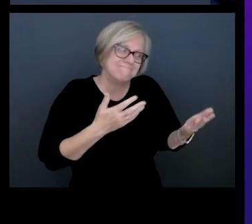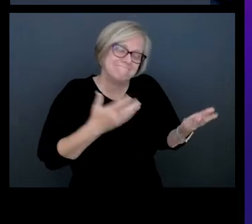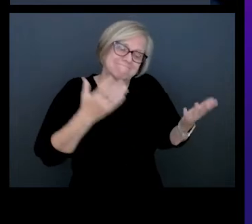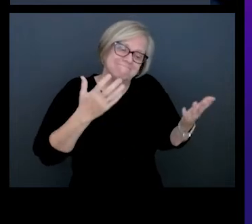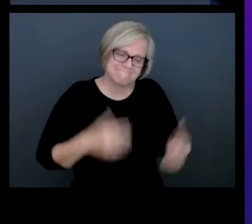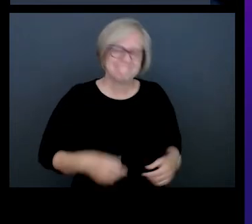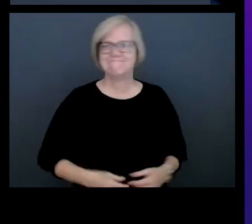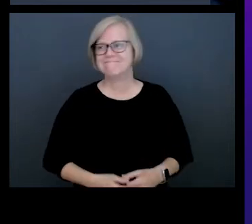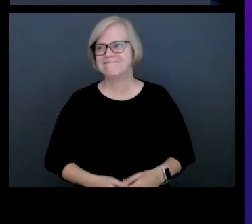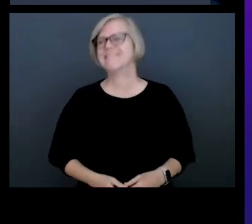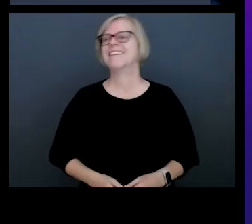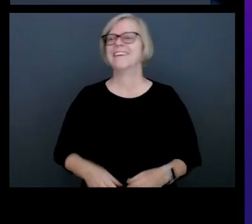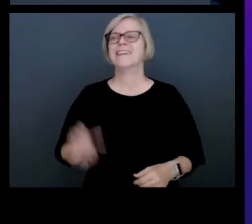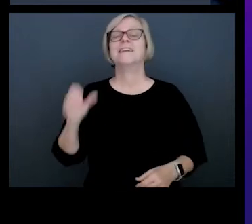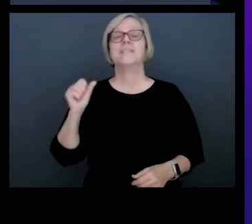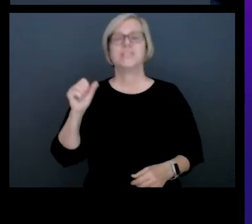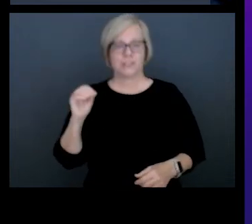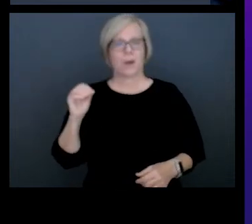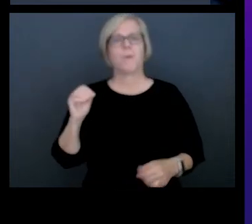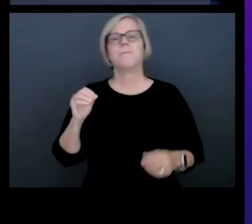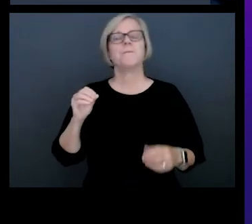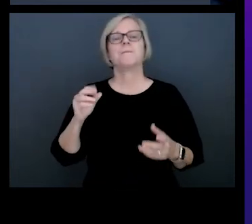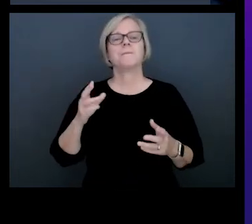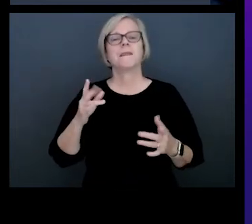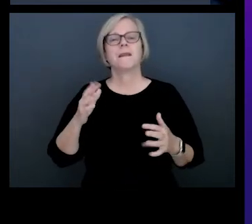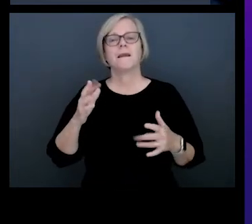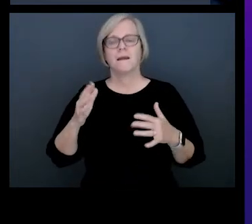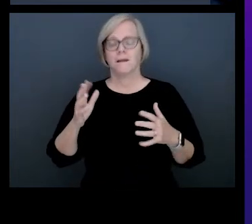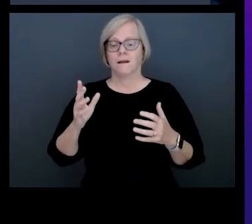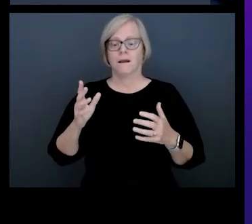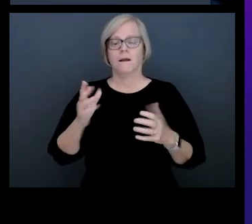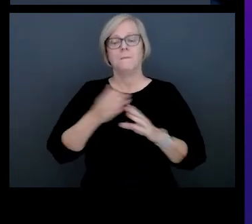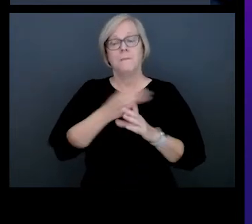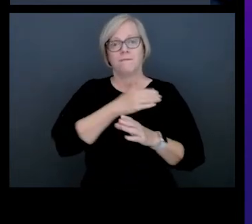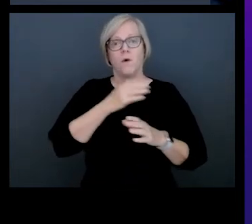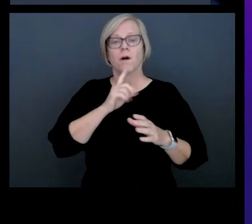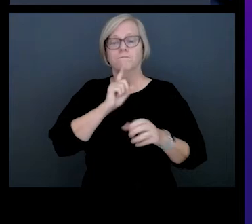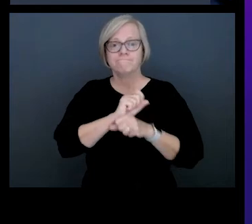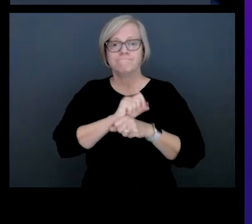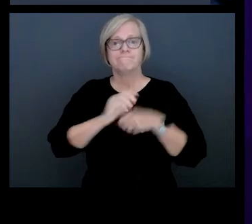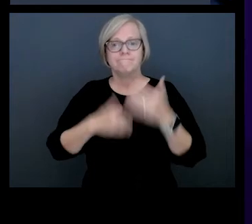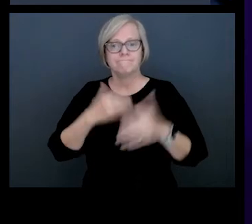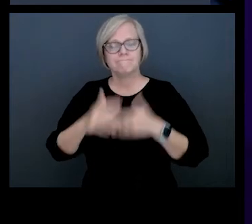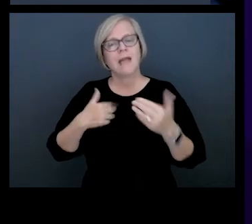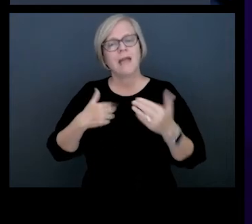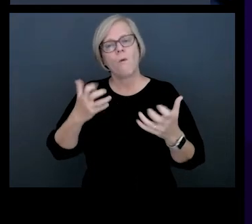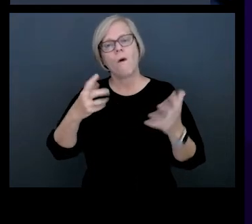So before we go through the actual flow, I do wanna take a look at some of the services